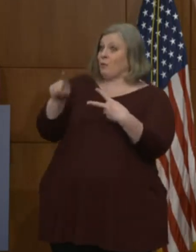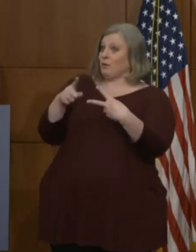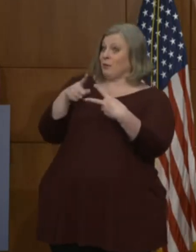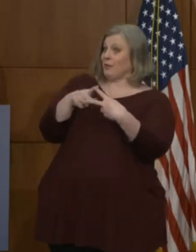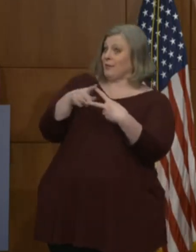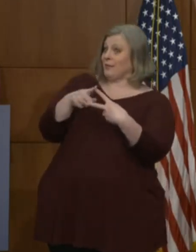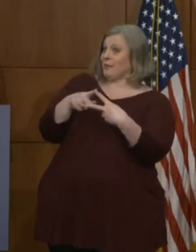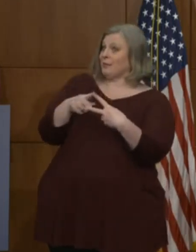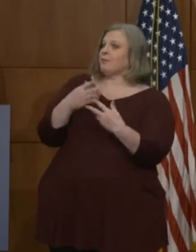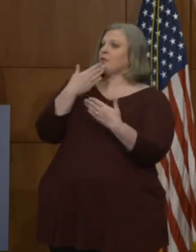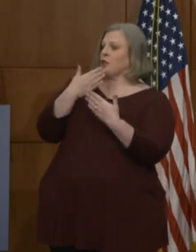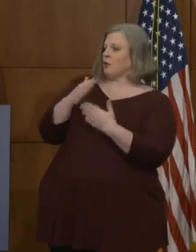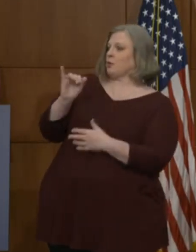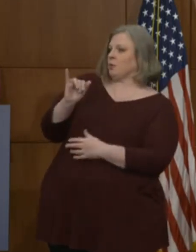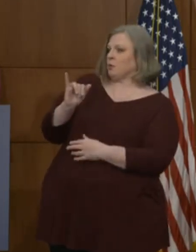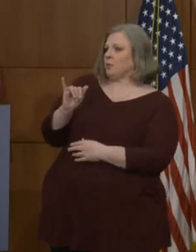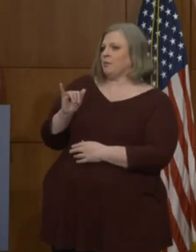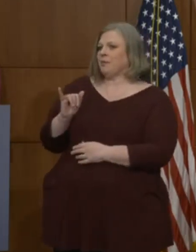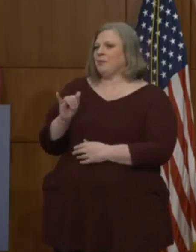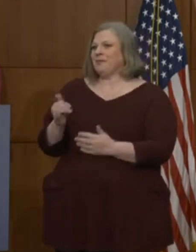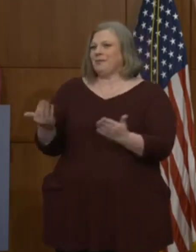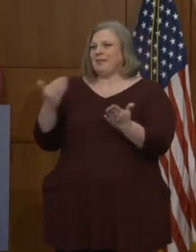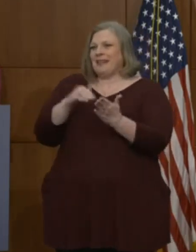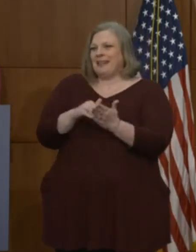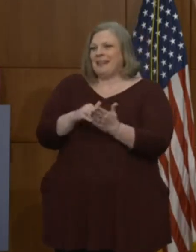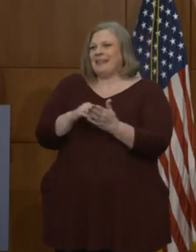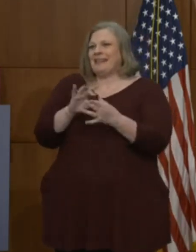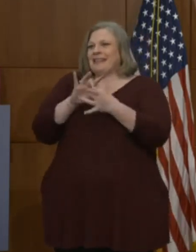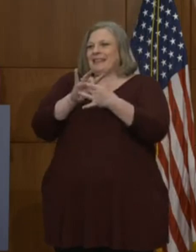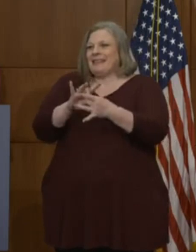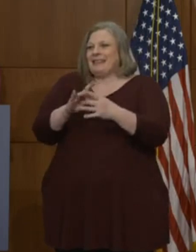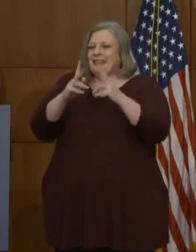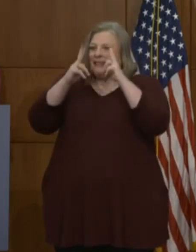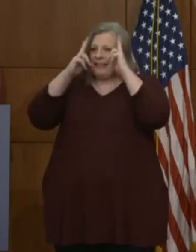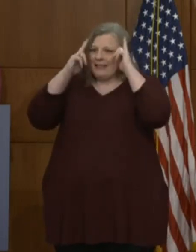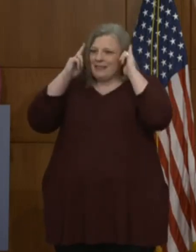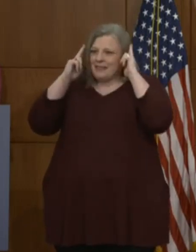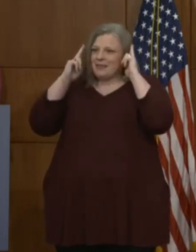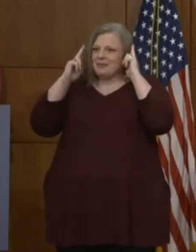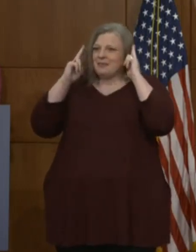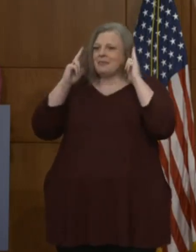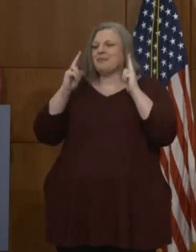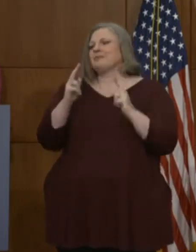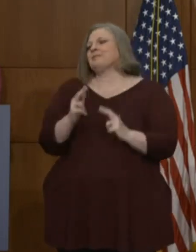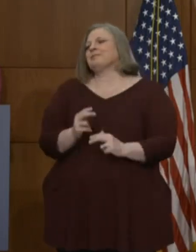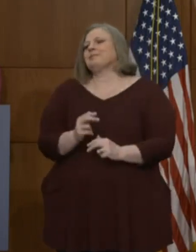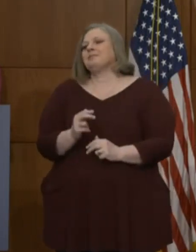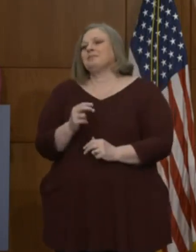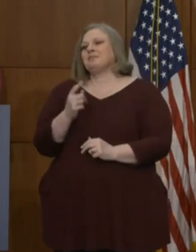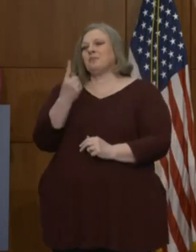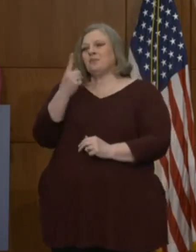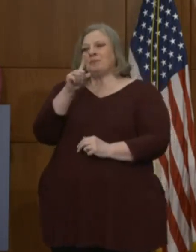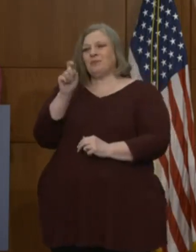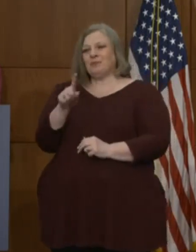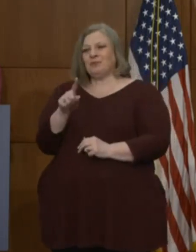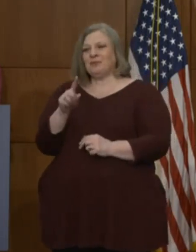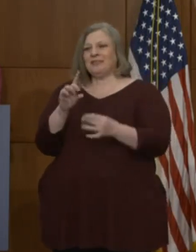I THINK YOUR FIRST QUESTION IS REALLY A GOOD QUESTION AS WELL REALLY A GOOD QUESTION AS WELL AND HIS HIS FIRST QUESTION WAS AND HIS HIS FIRST QUESTION WAS REGARDING BARBER SHOPS AND THIS